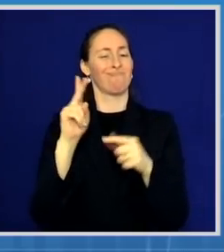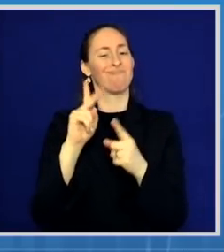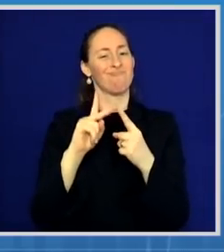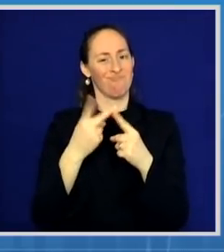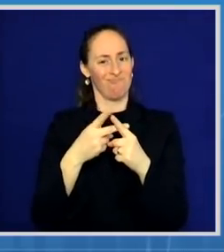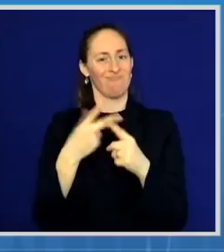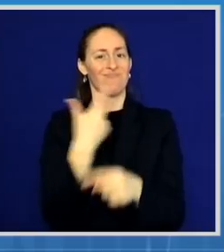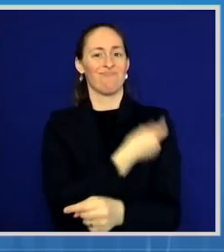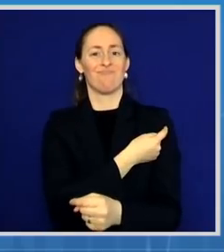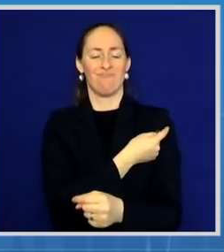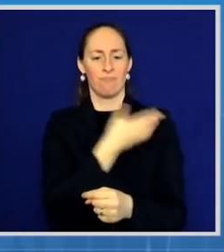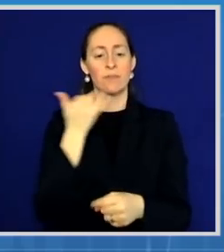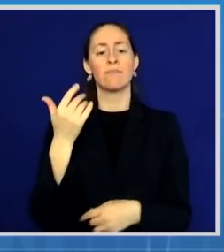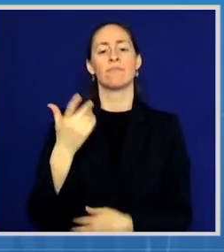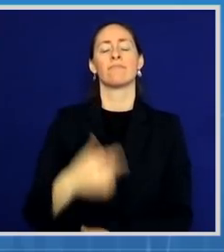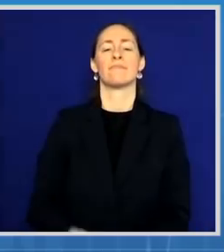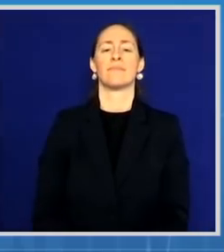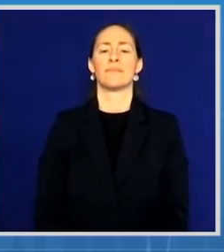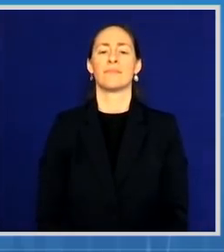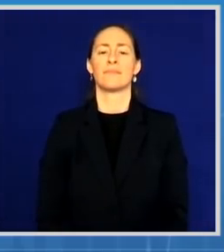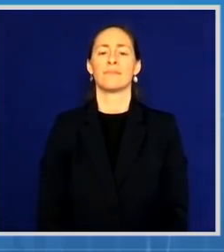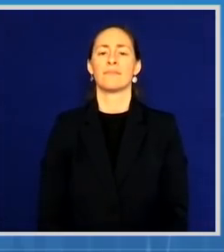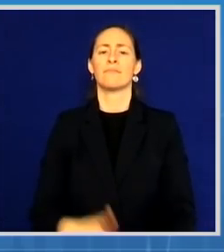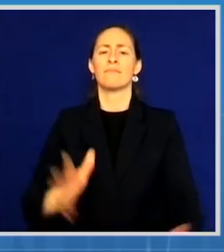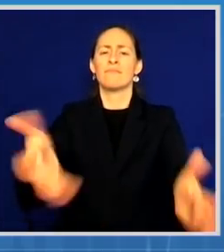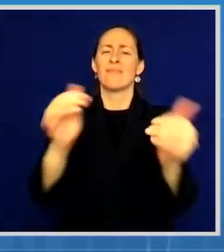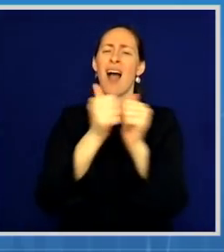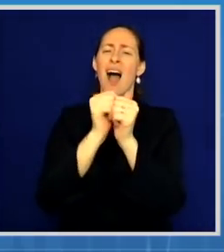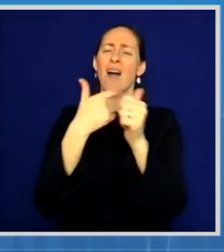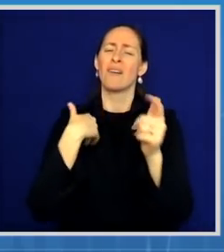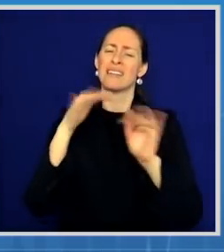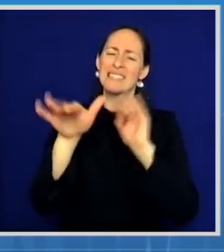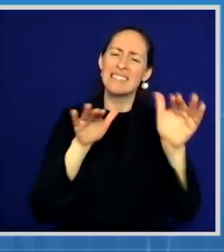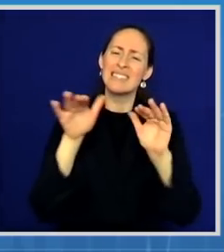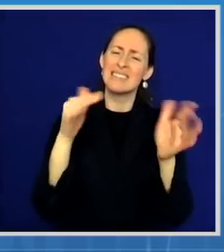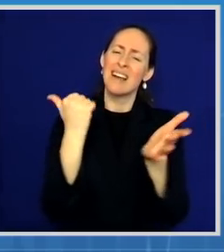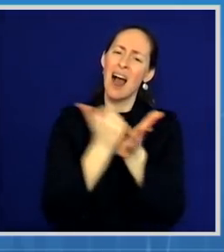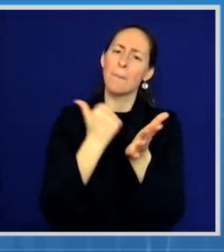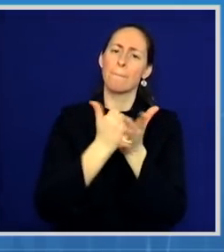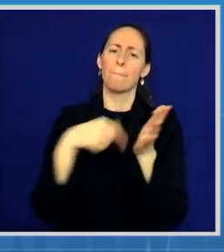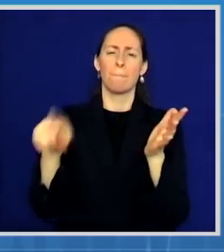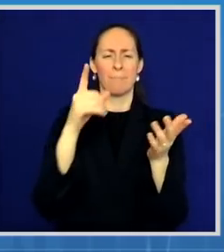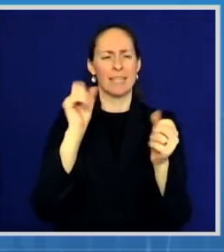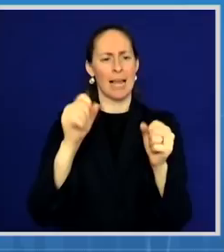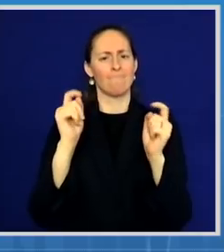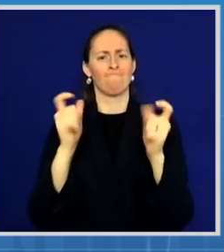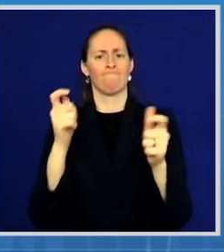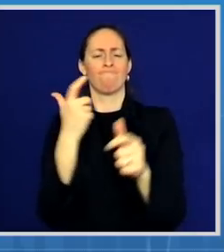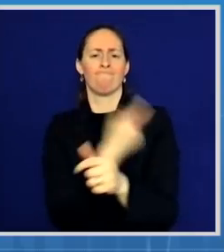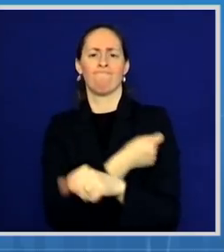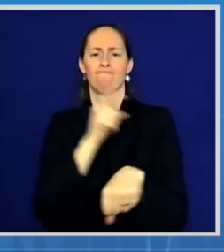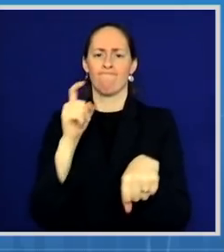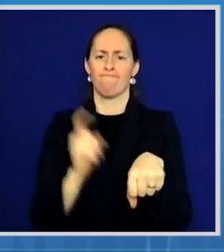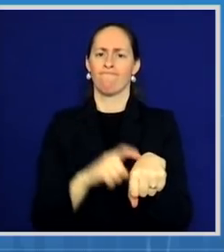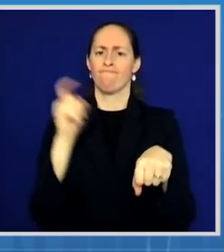what can we do to help people get that second dose on time? Scheduling followup visits before or during the first dose,